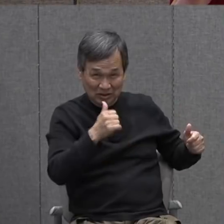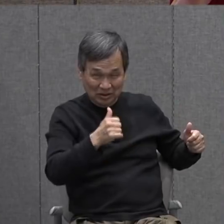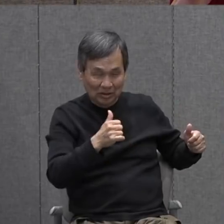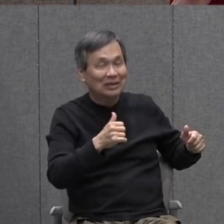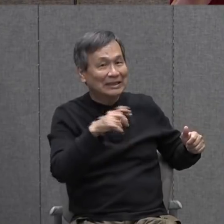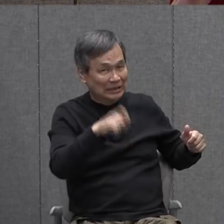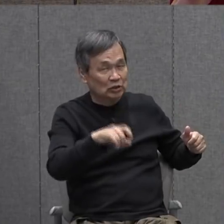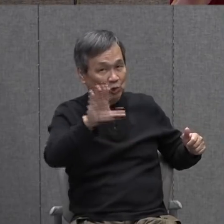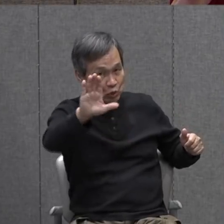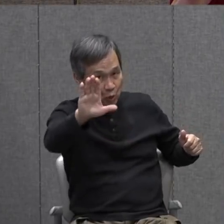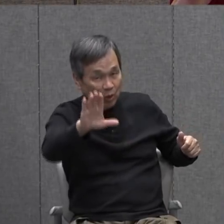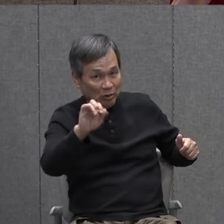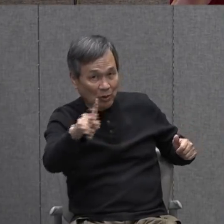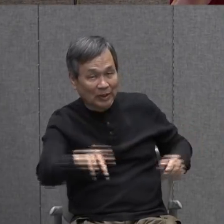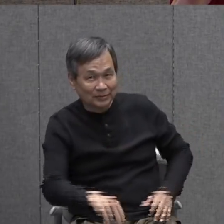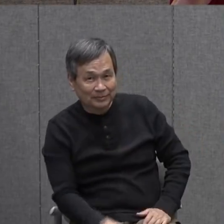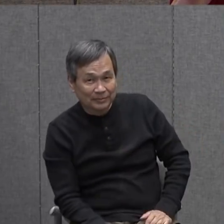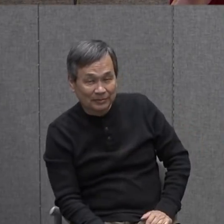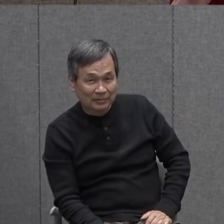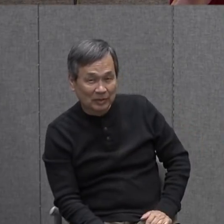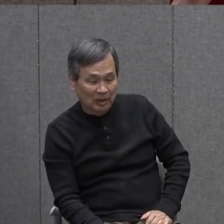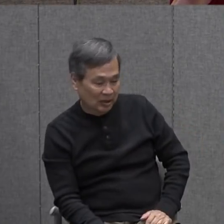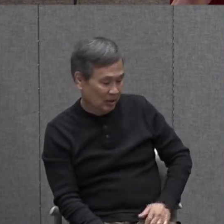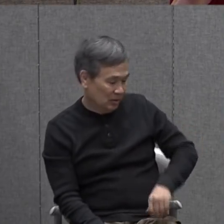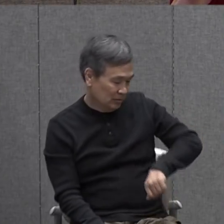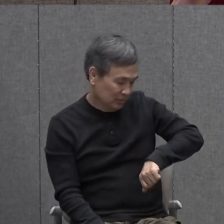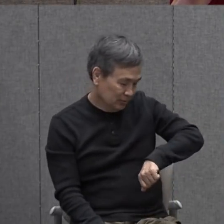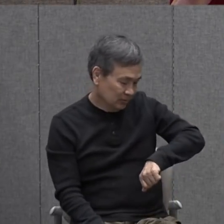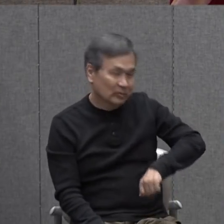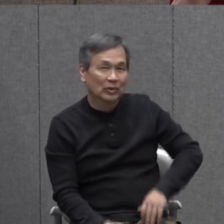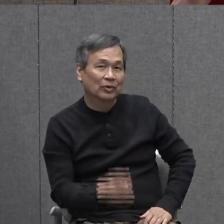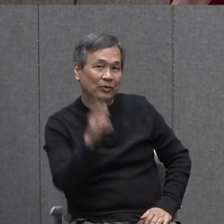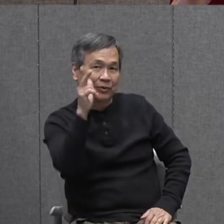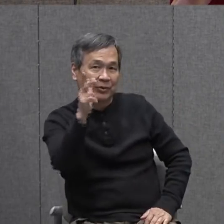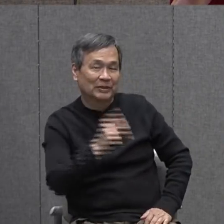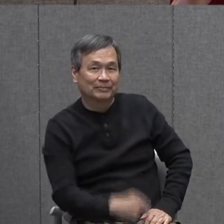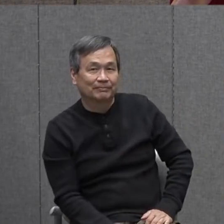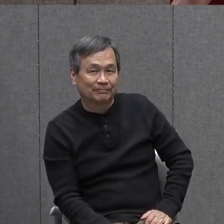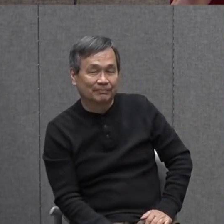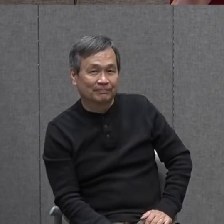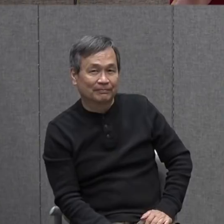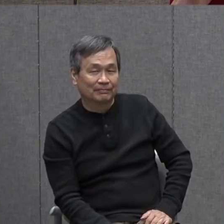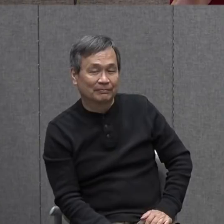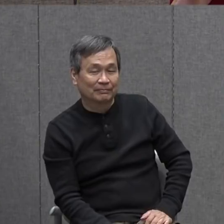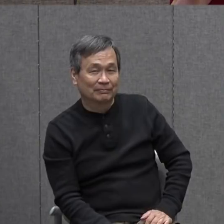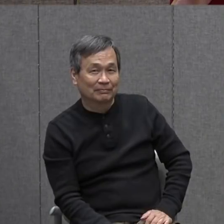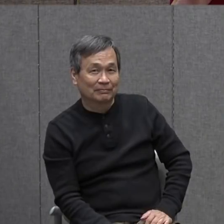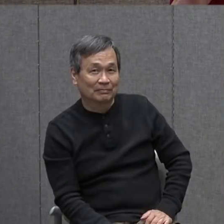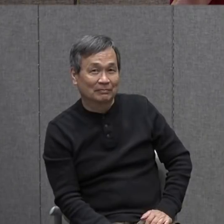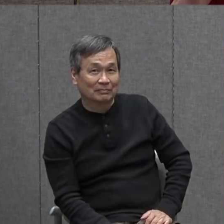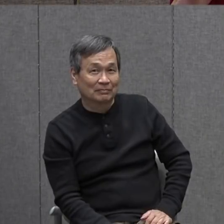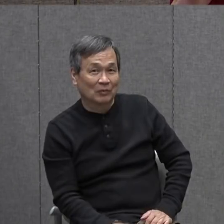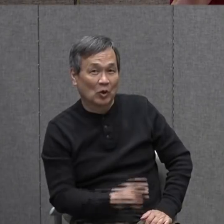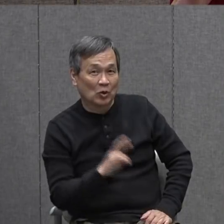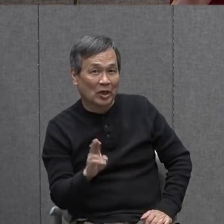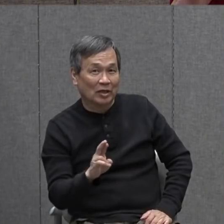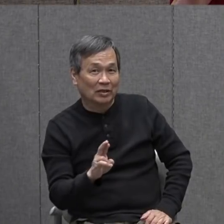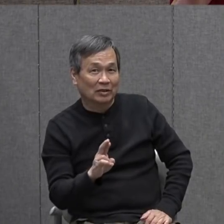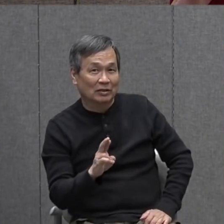Okay artists, you have three minutes to pick your five special objects. Ready, set, go!